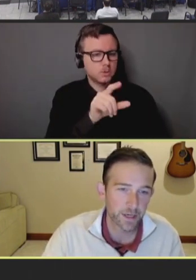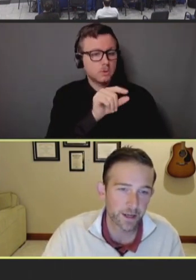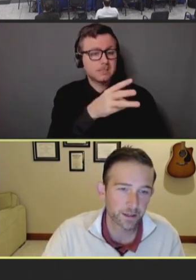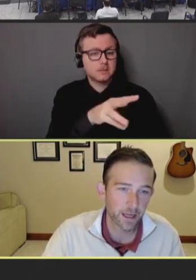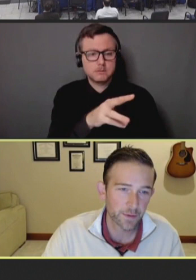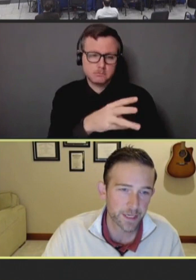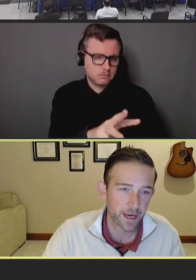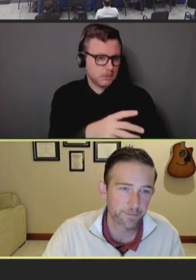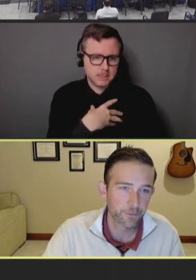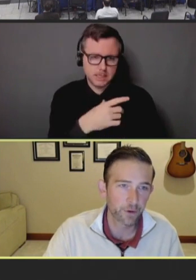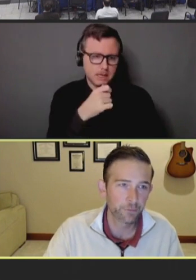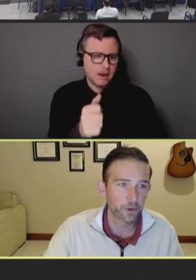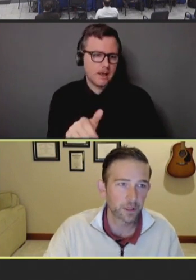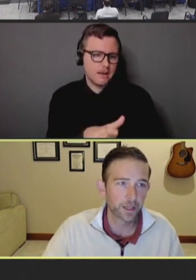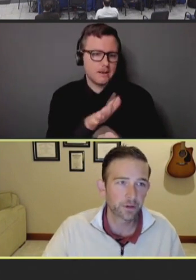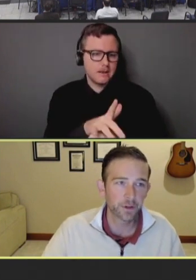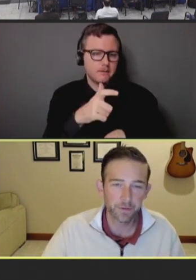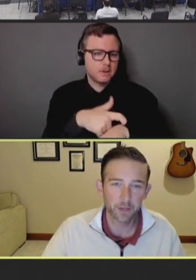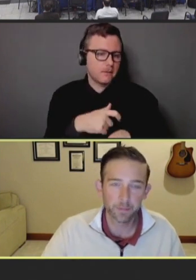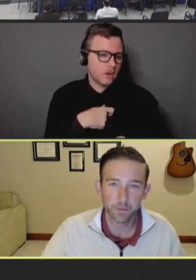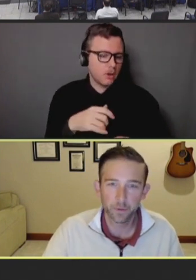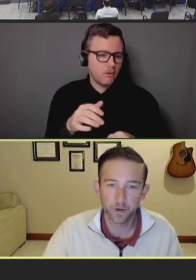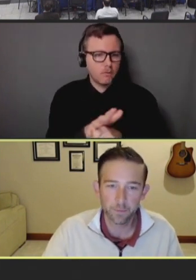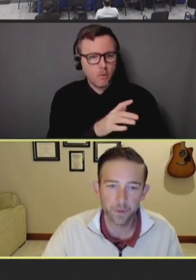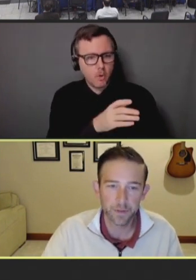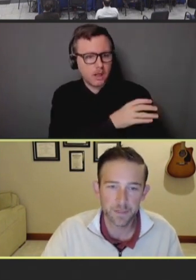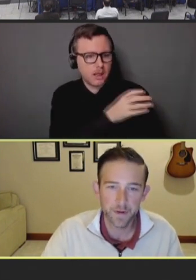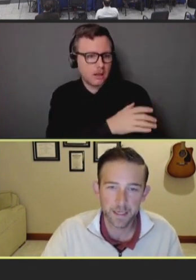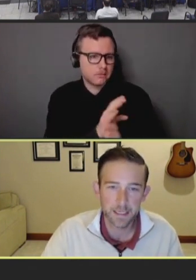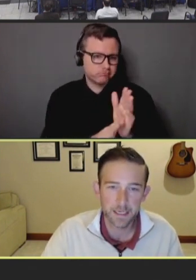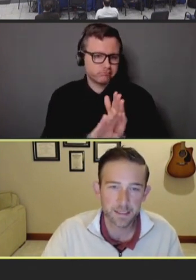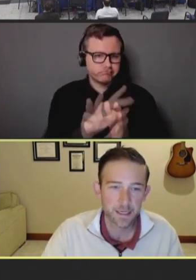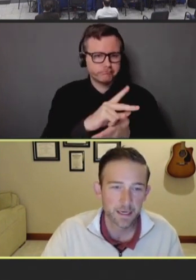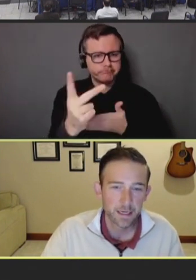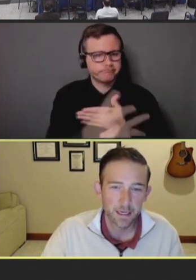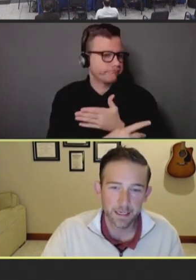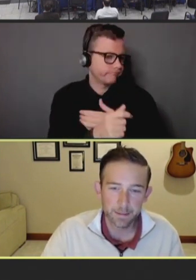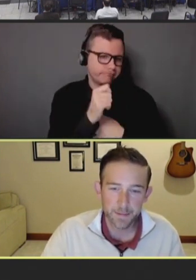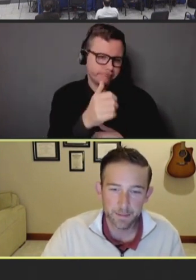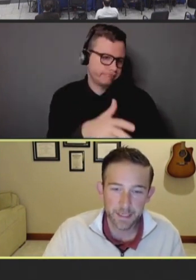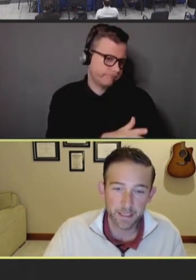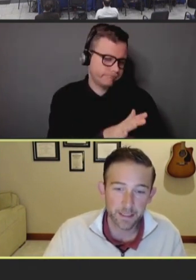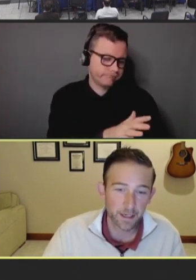not allow time for a full clinical development program with these vaccines to be conducted.